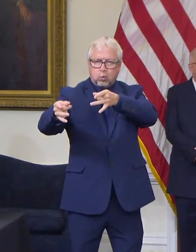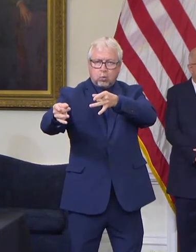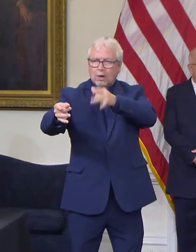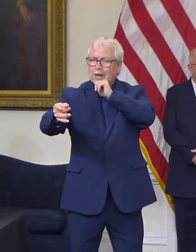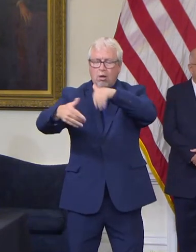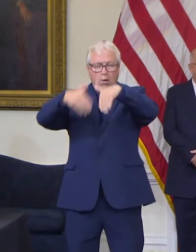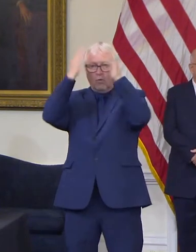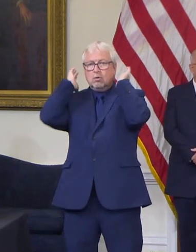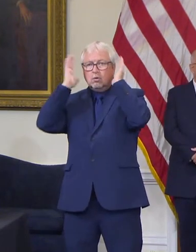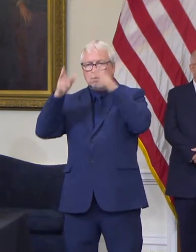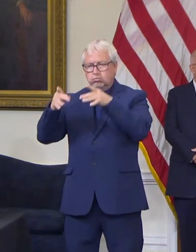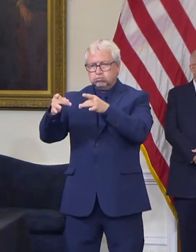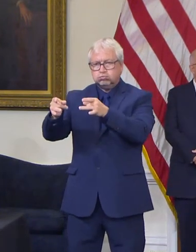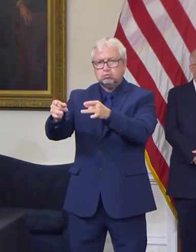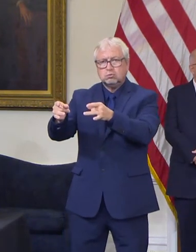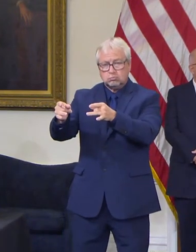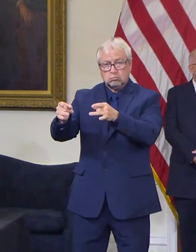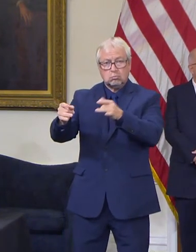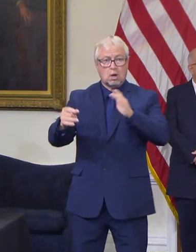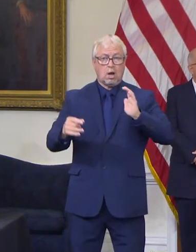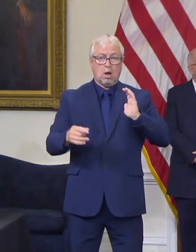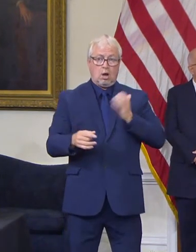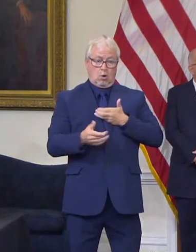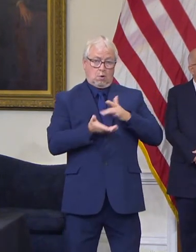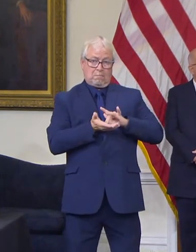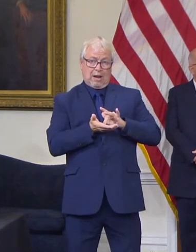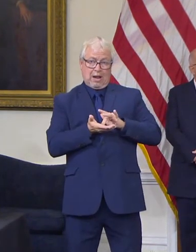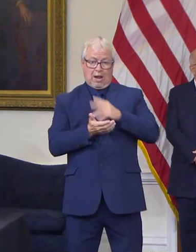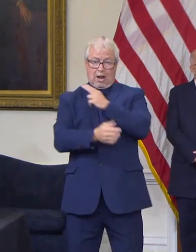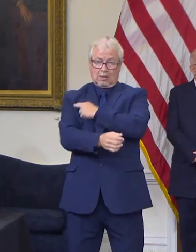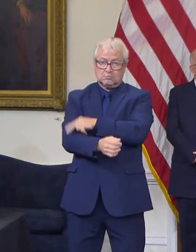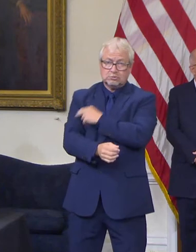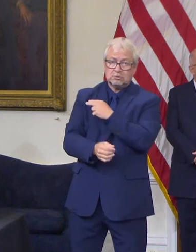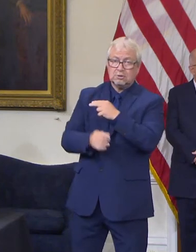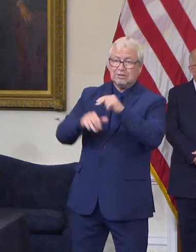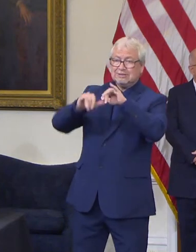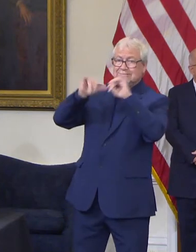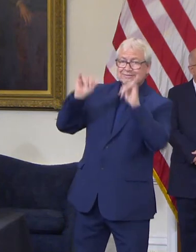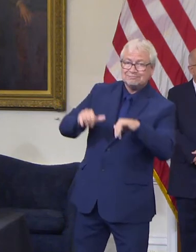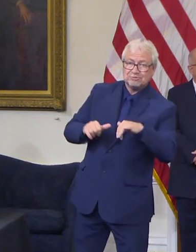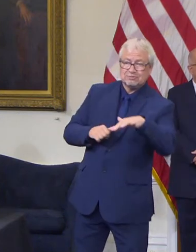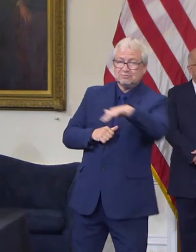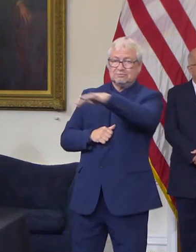directed towards optimizing the ability of the healthcare system Further, healthcare system metrics have served as